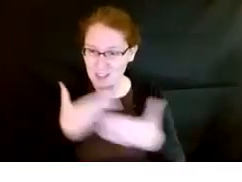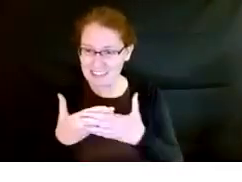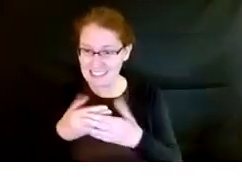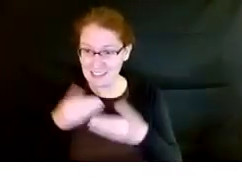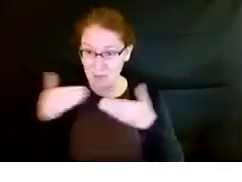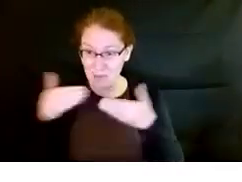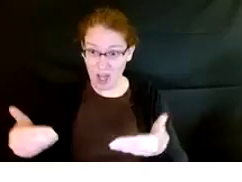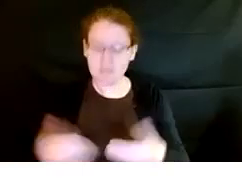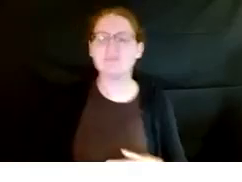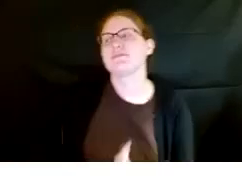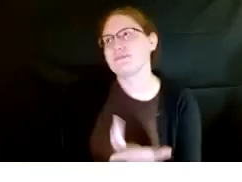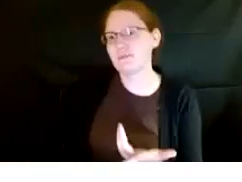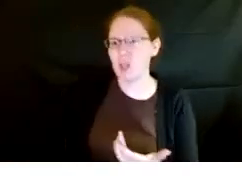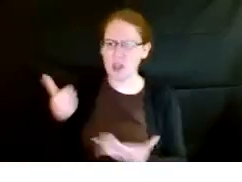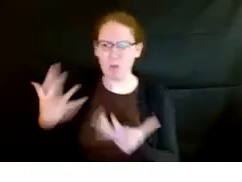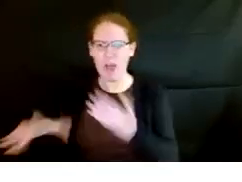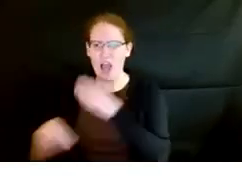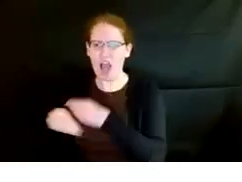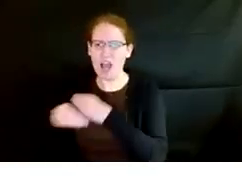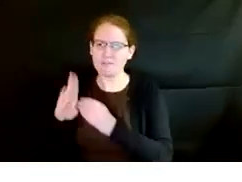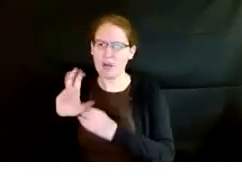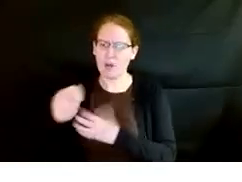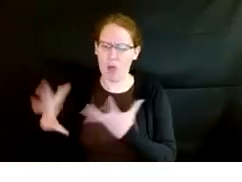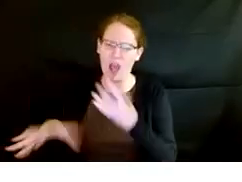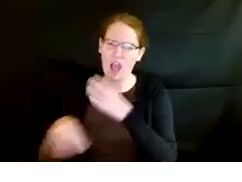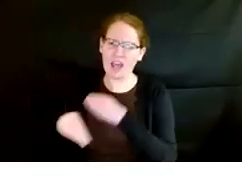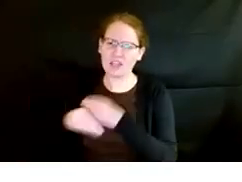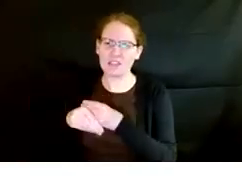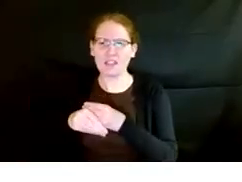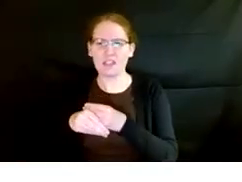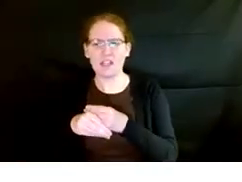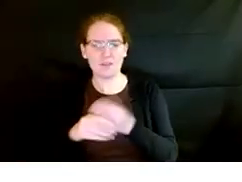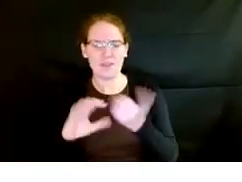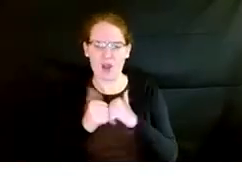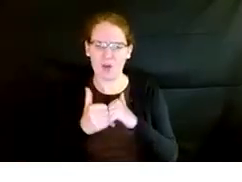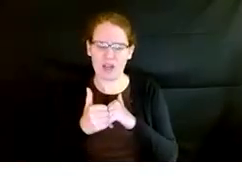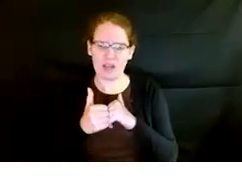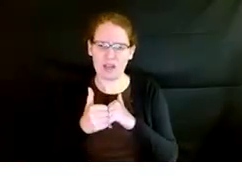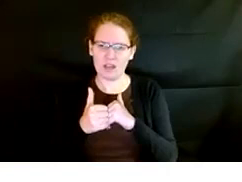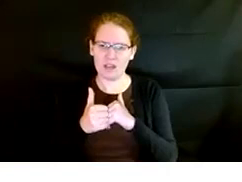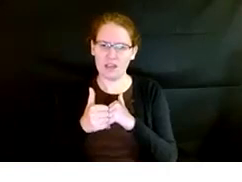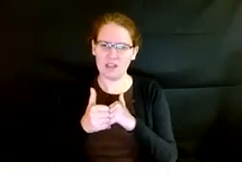The only thing I wanted to add to that Brian is just um how really